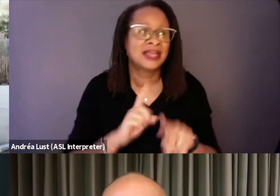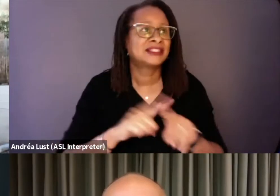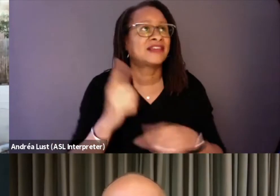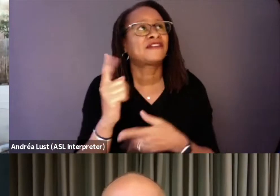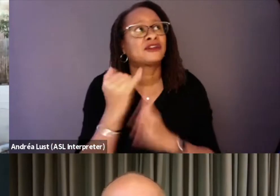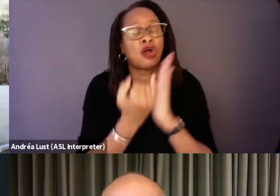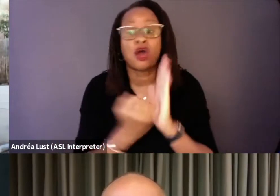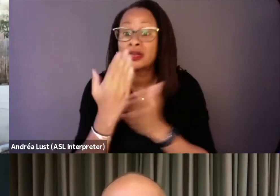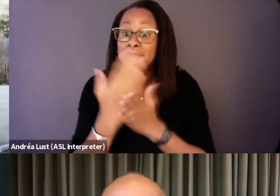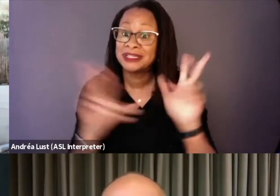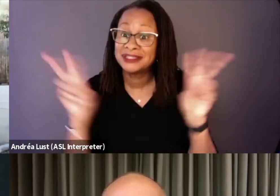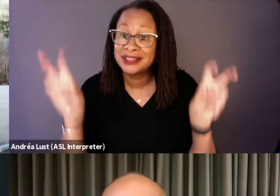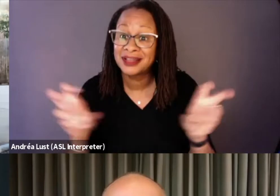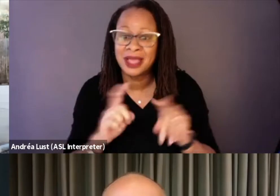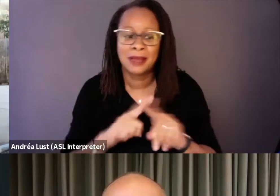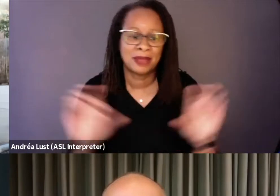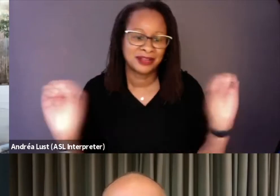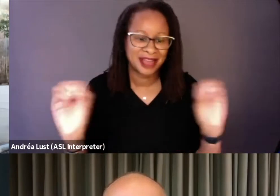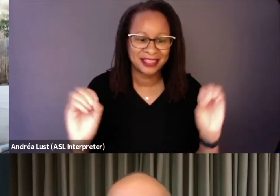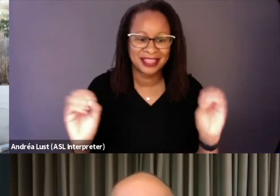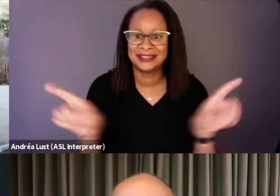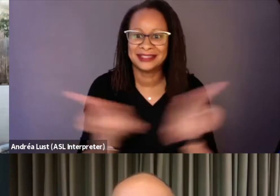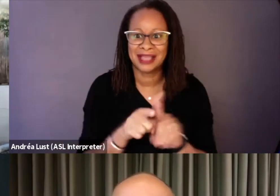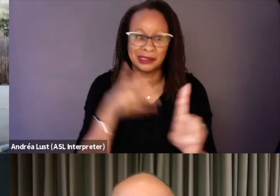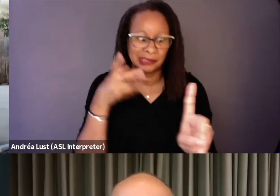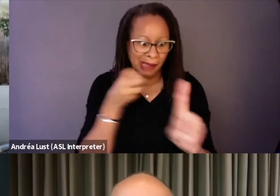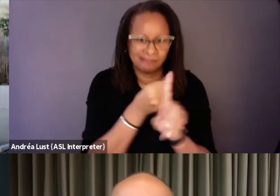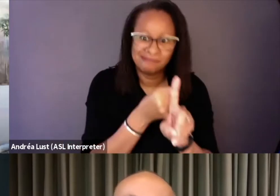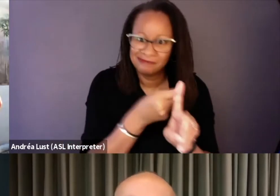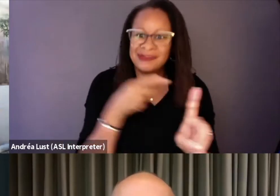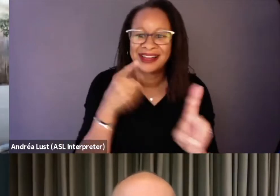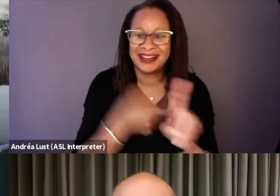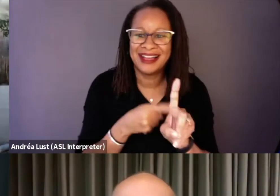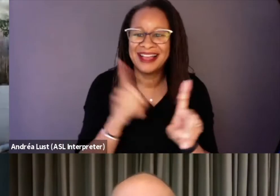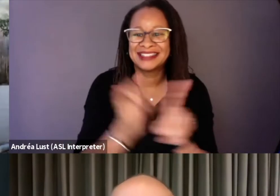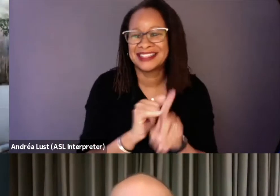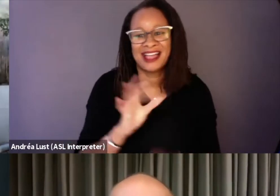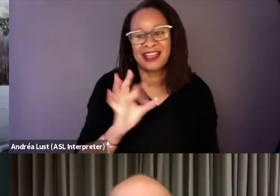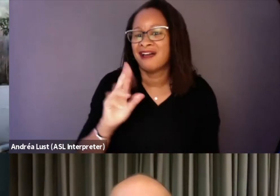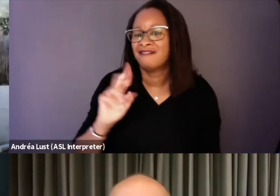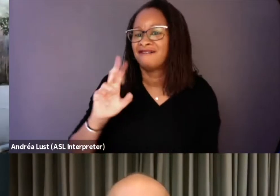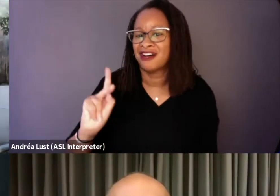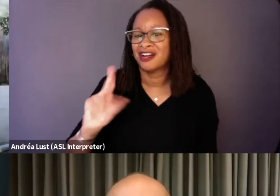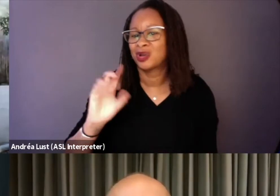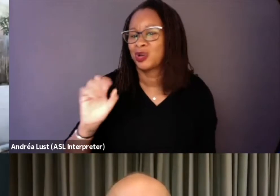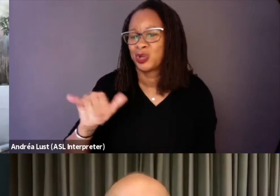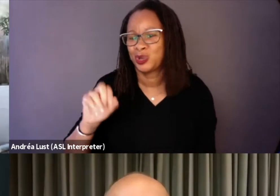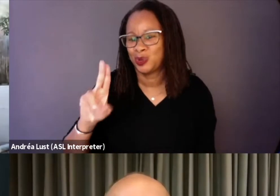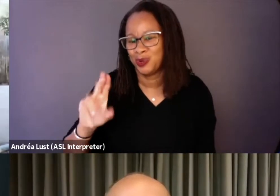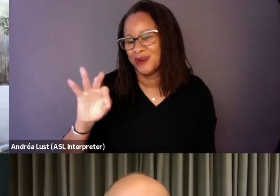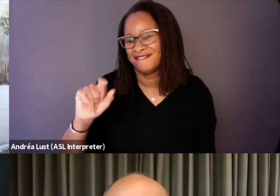but nothing is catchy as "F**k You F*ggot F**ker." And it is catchy and it's very arresting